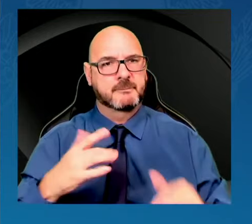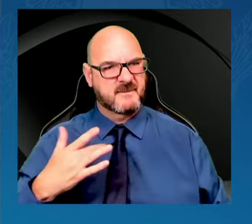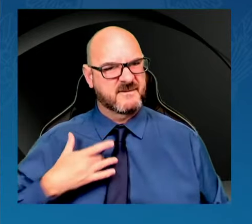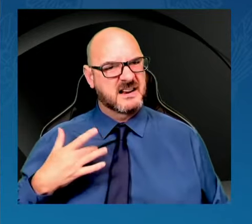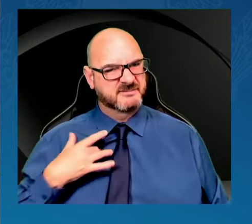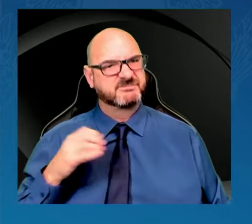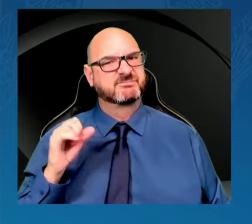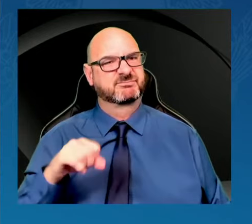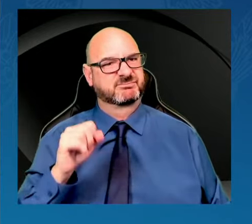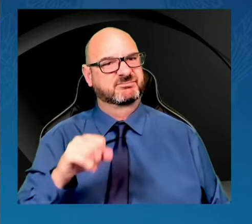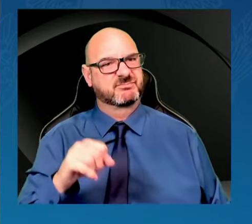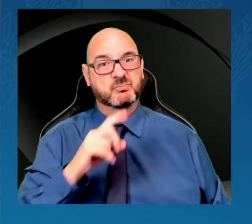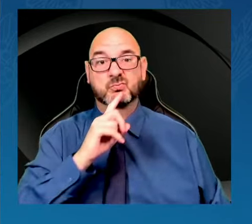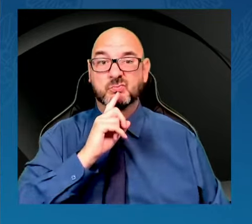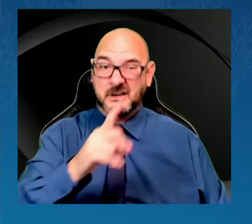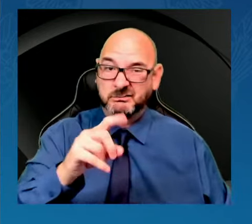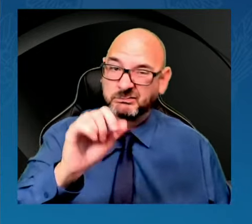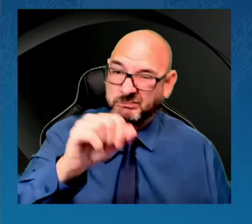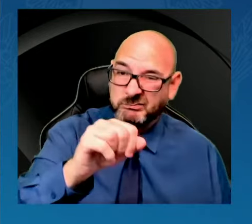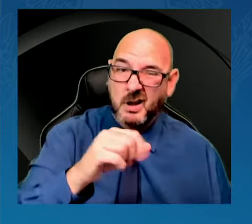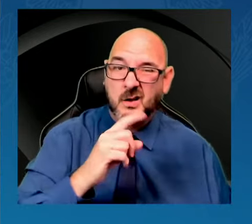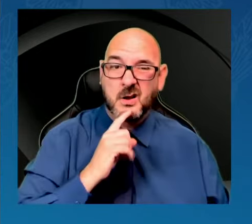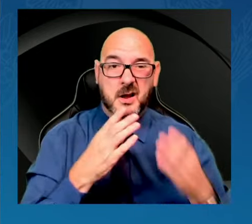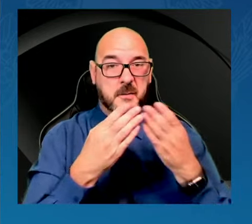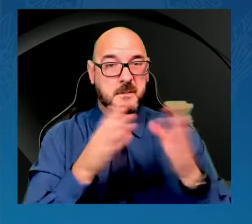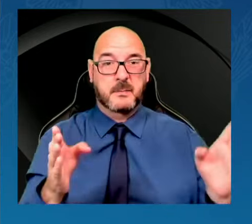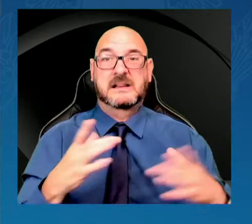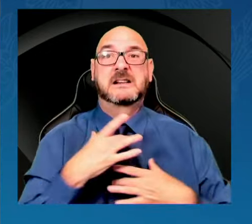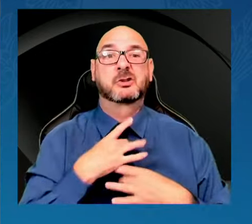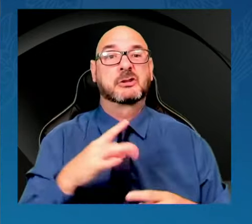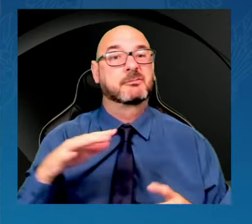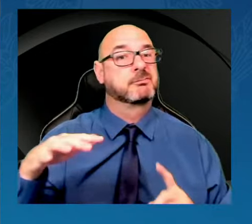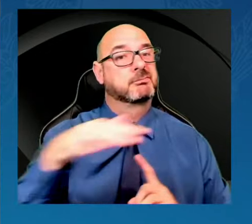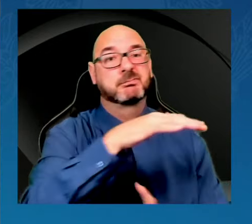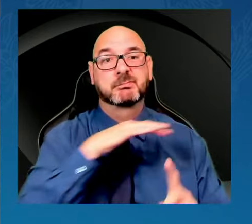to use public resources to address it -- instead of requiring those home --